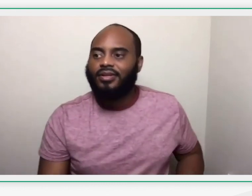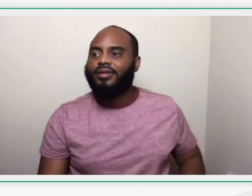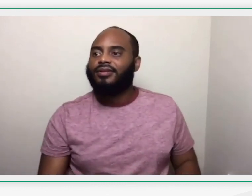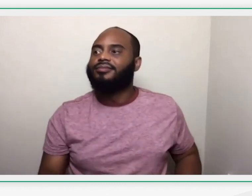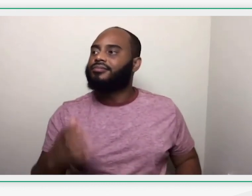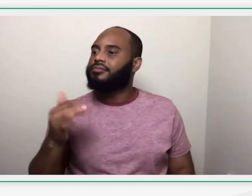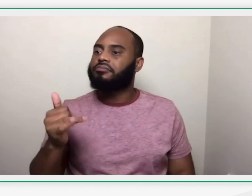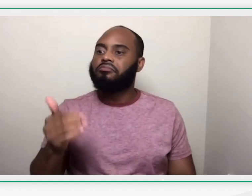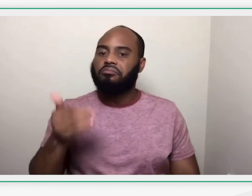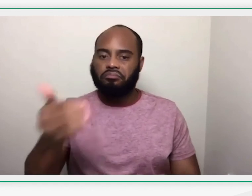Next slide.